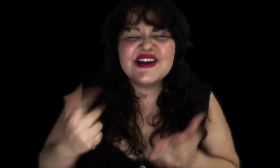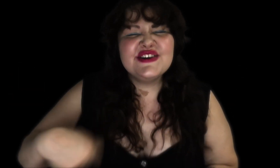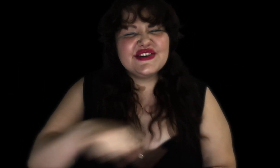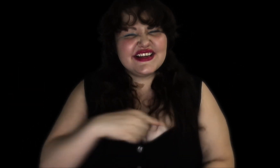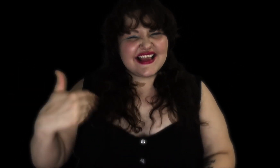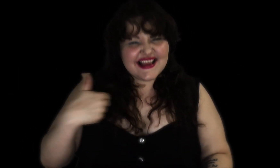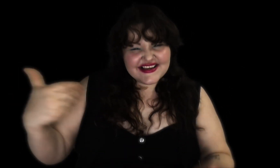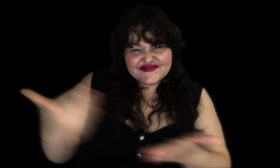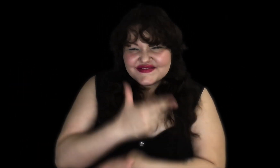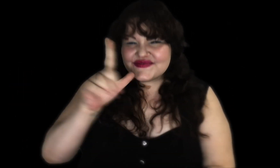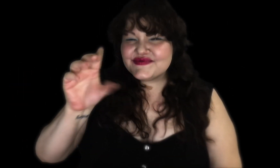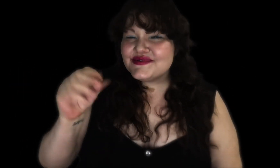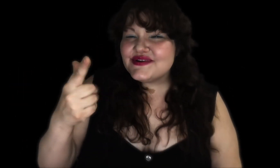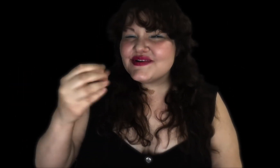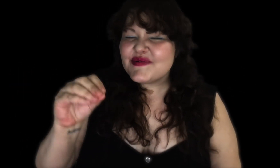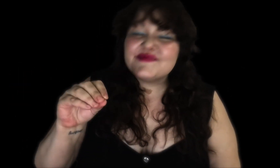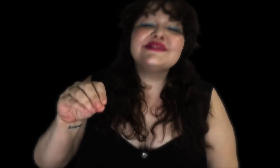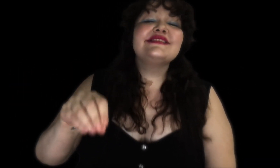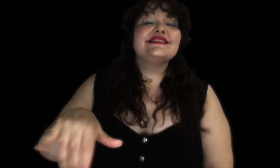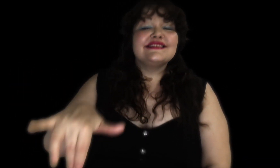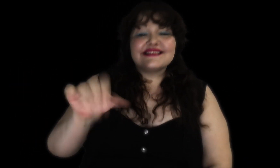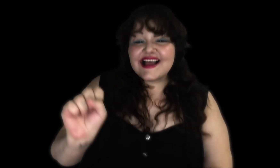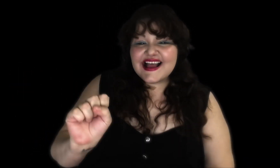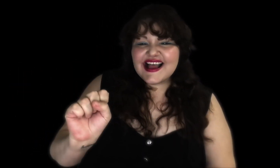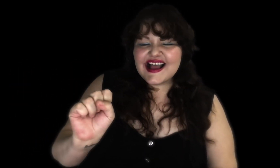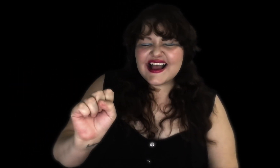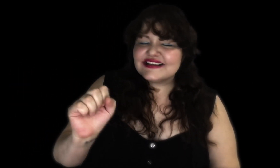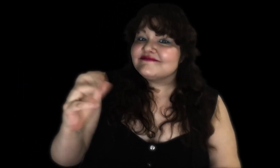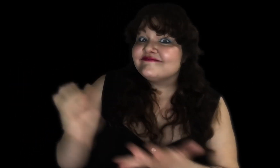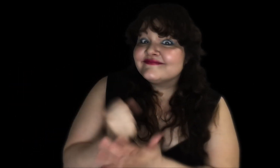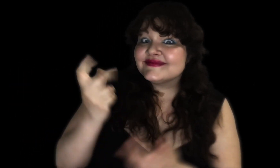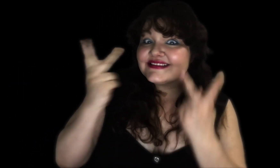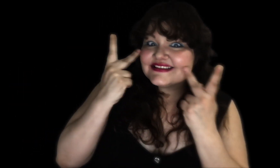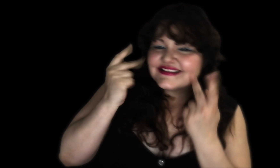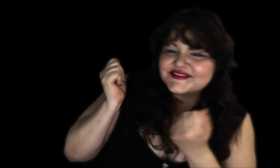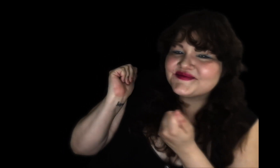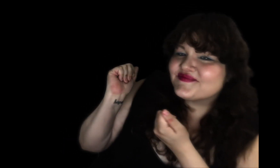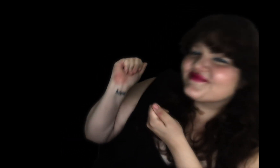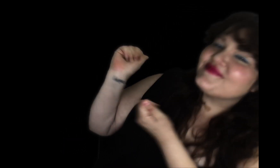We have a new logo! Yes! Grab a look!